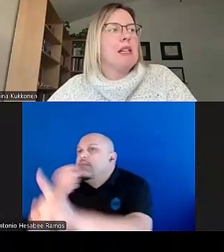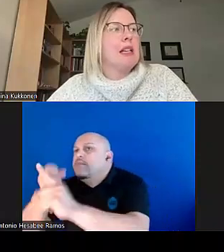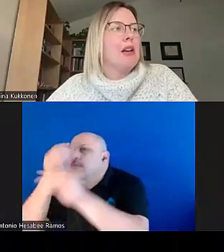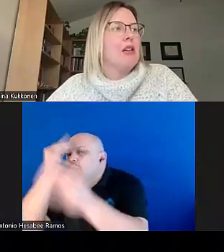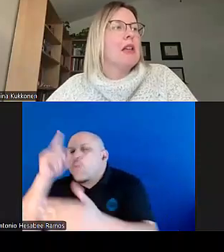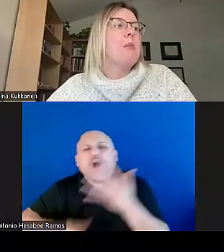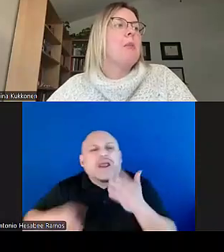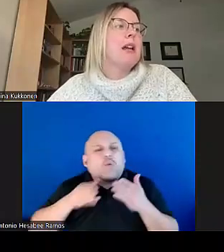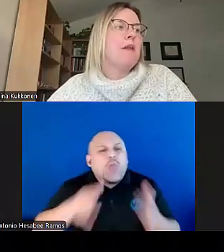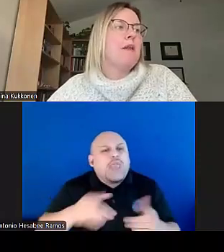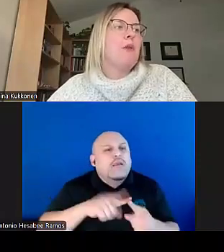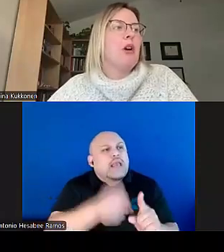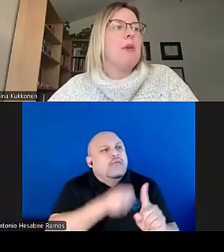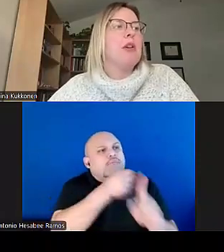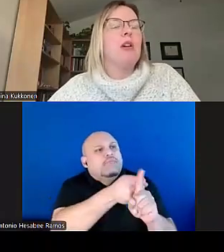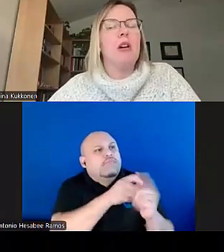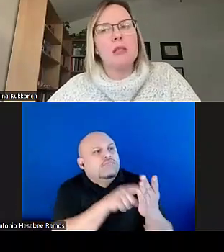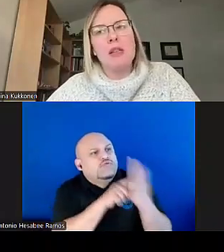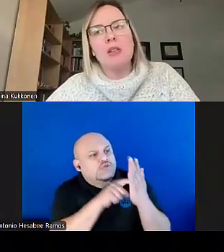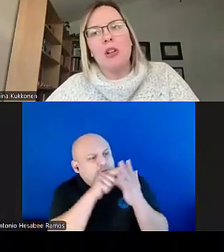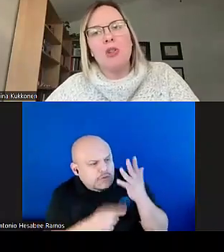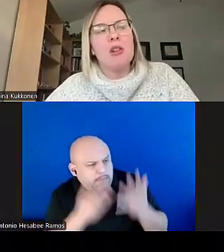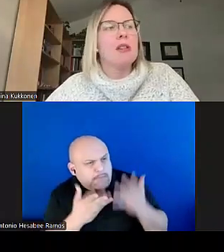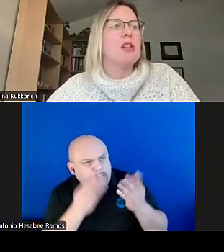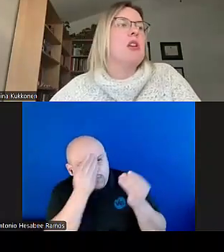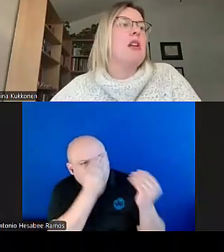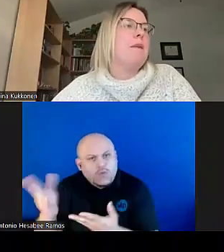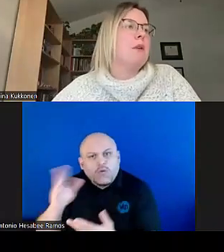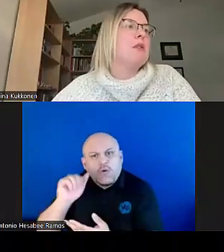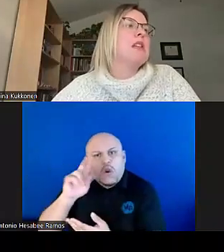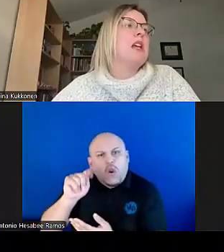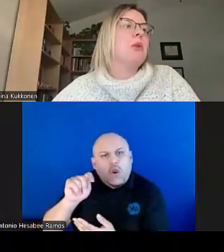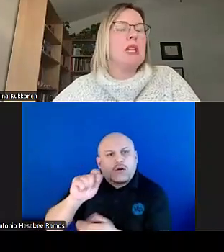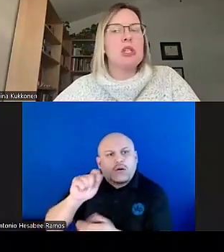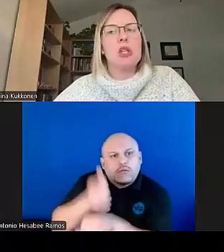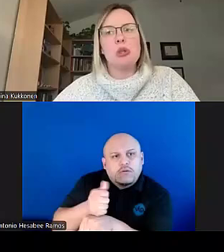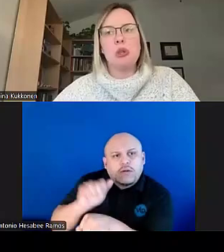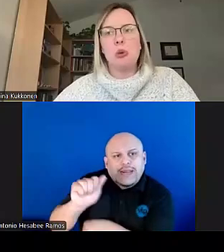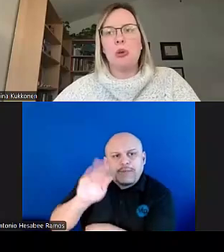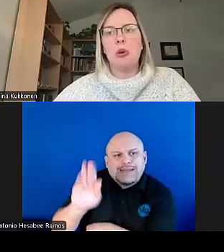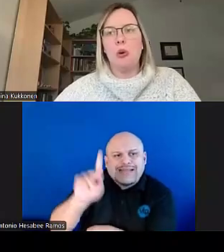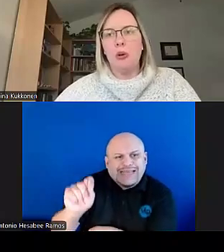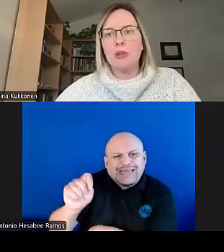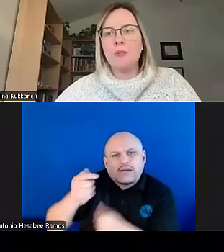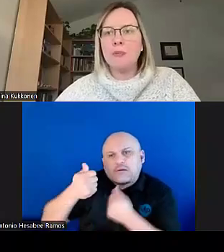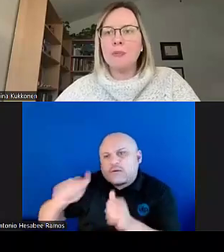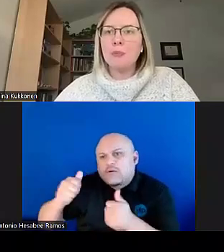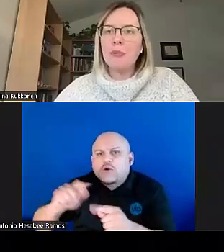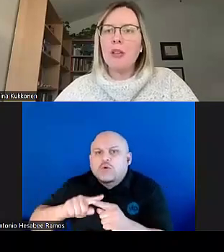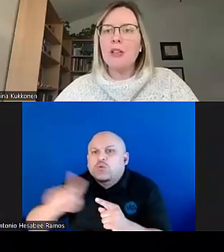indicators might inform your arts-based knowledge translation efforts in relation to your goals?